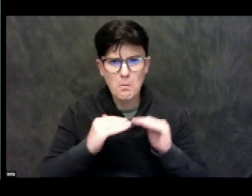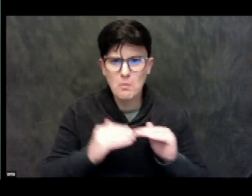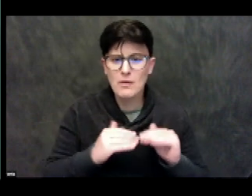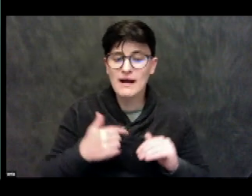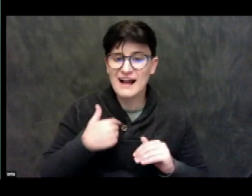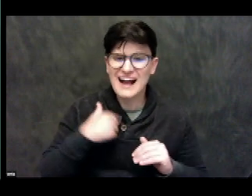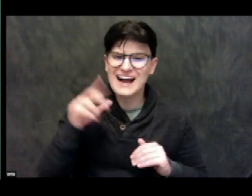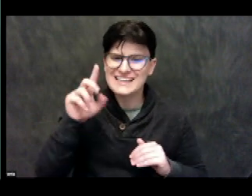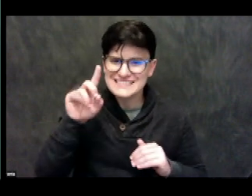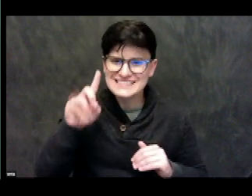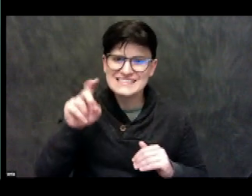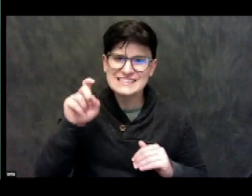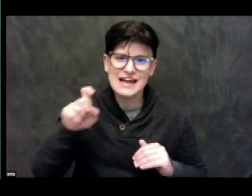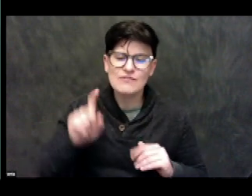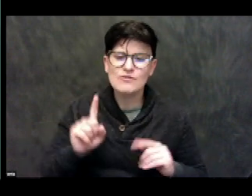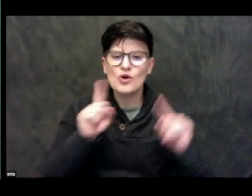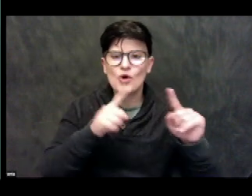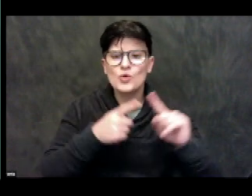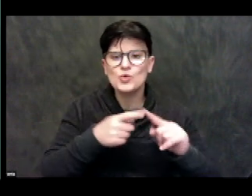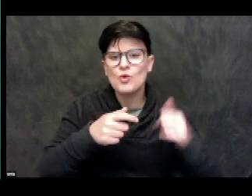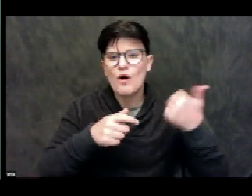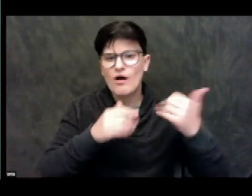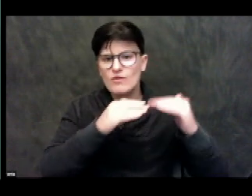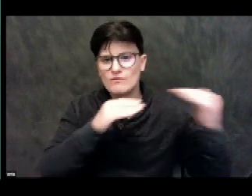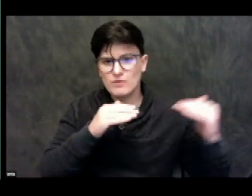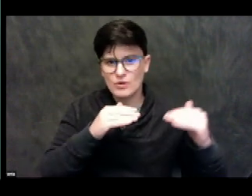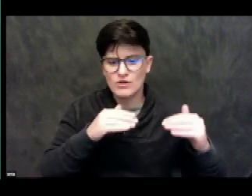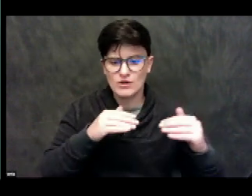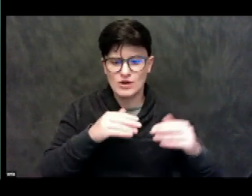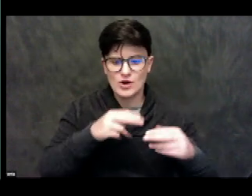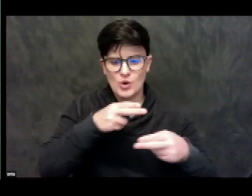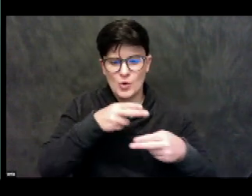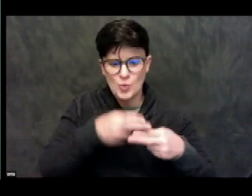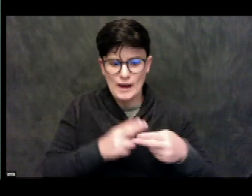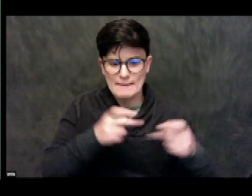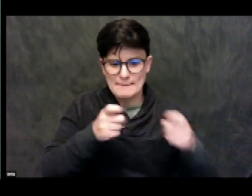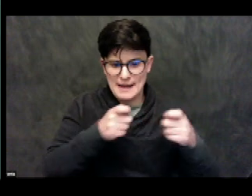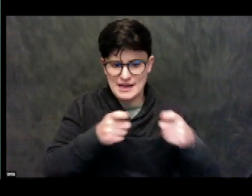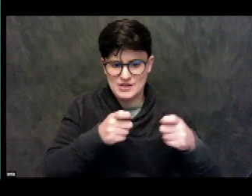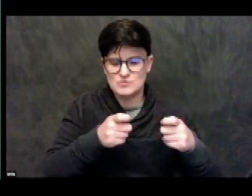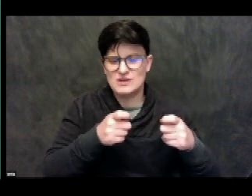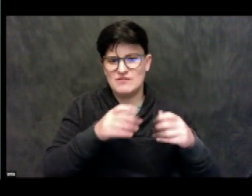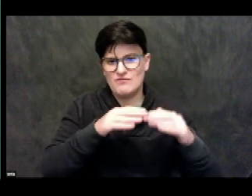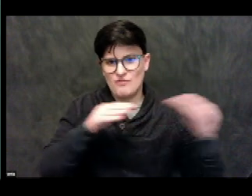to the weight management floor to be weighed because they had a special scale that I could